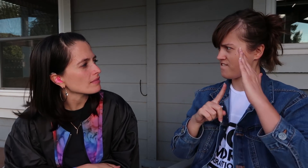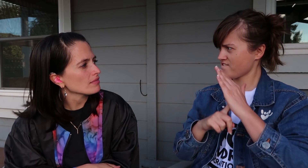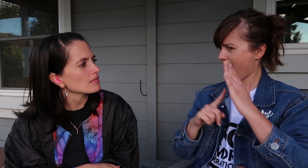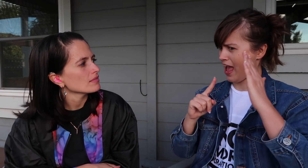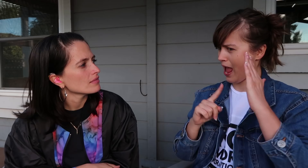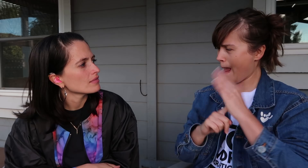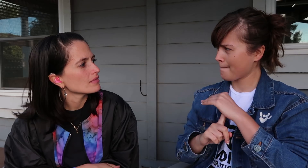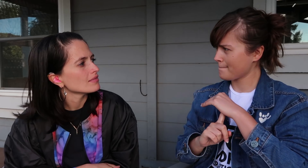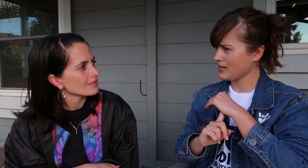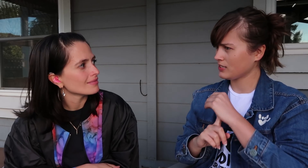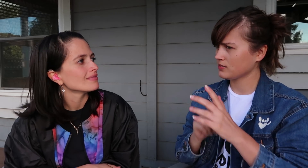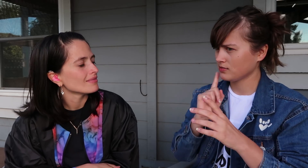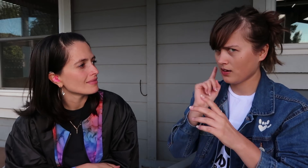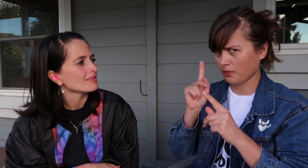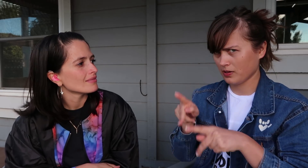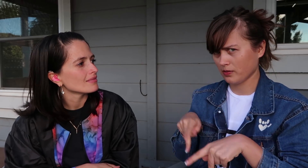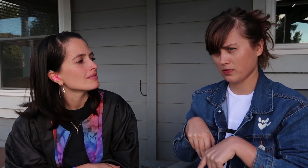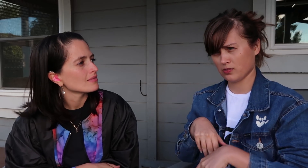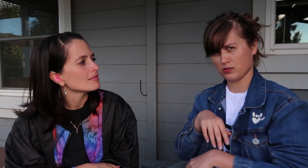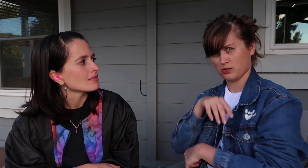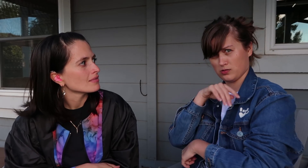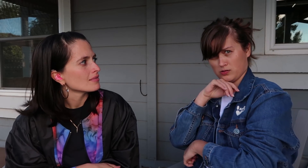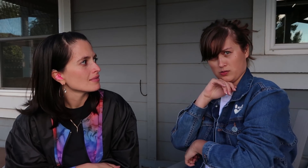And then finding out about famous deaf people was something else.